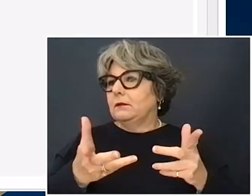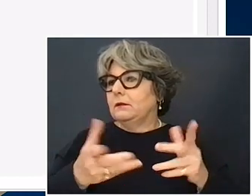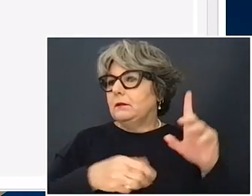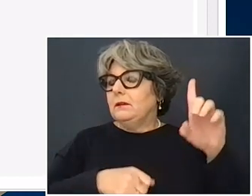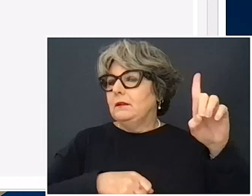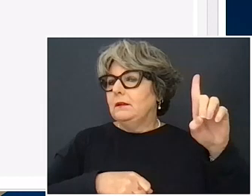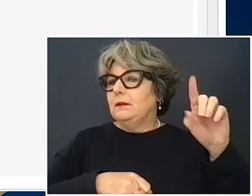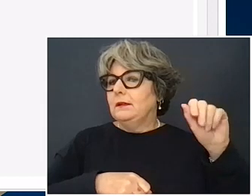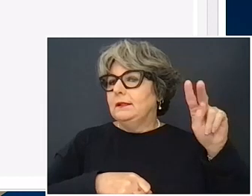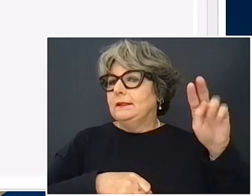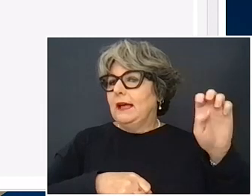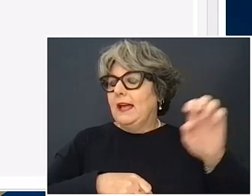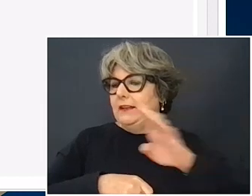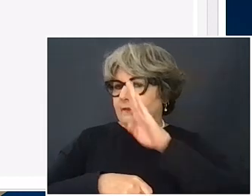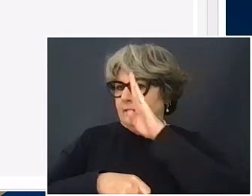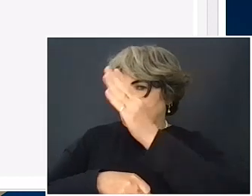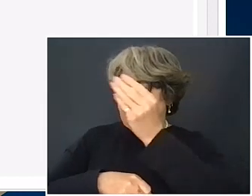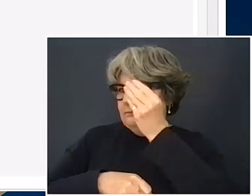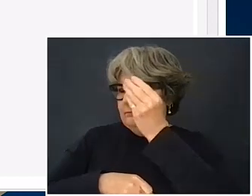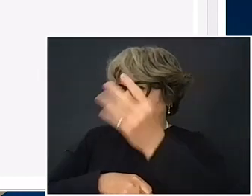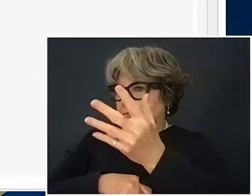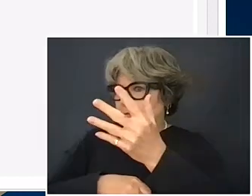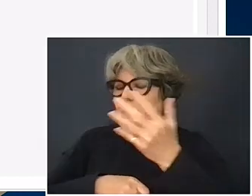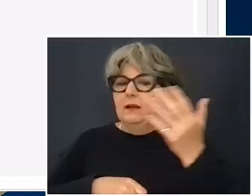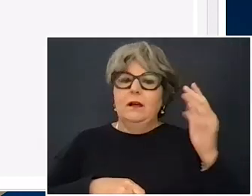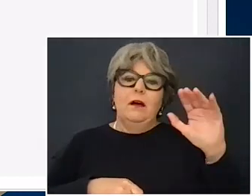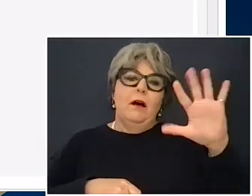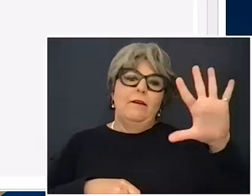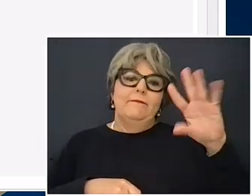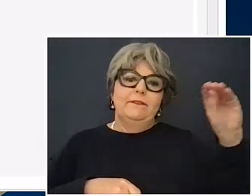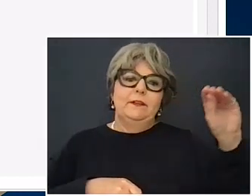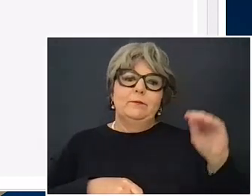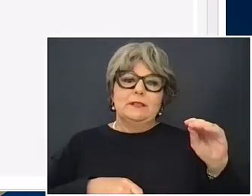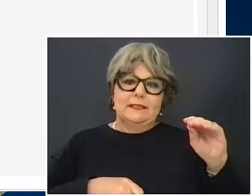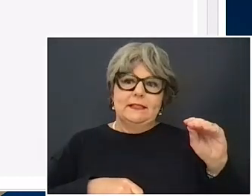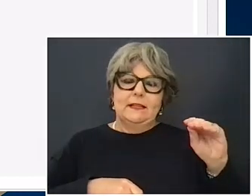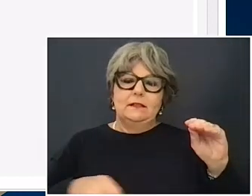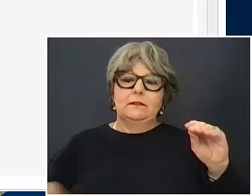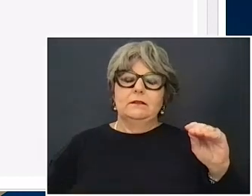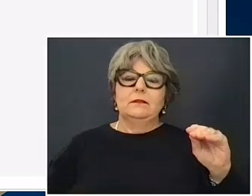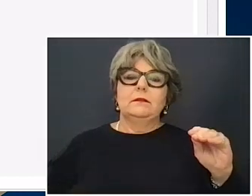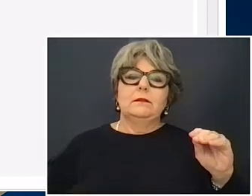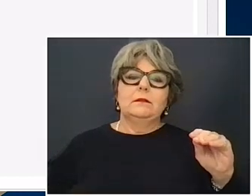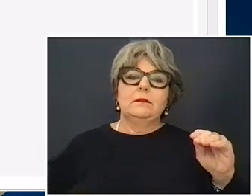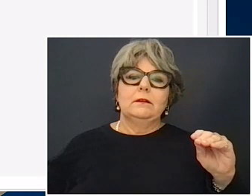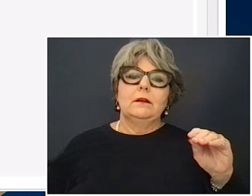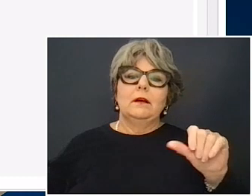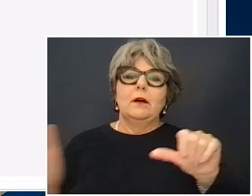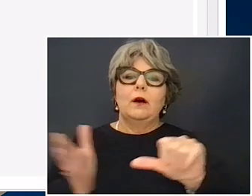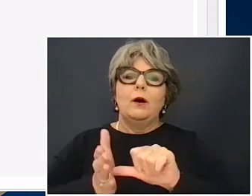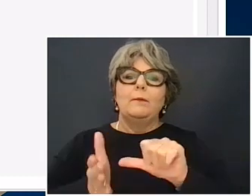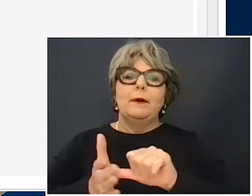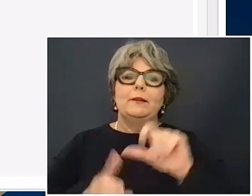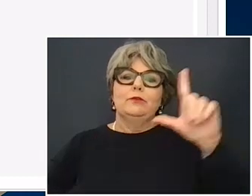for you back on the 50% in the earlier section. I have it on page 24. It starts on page 23.